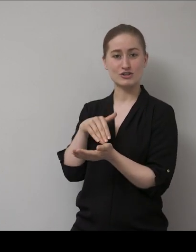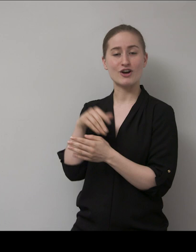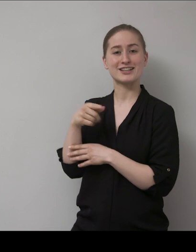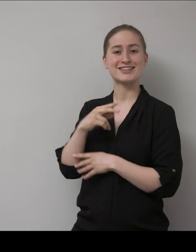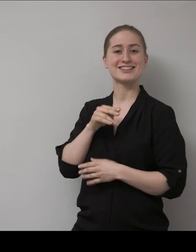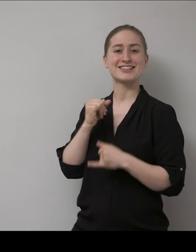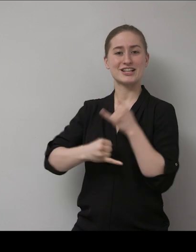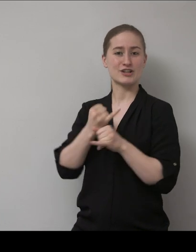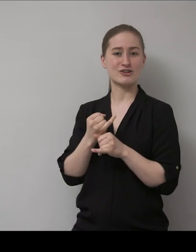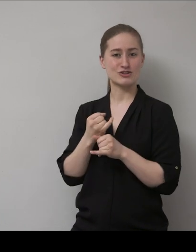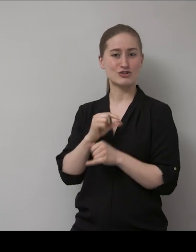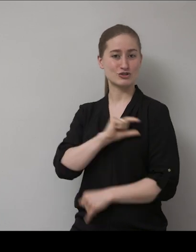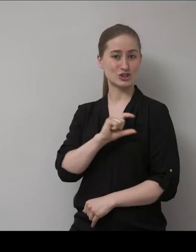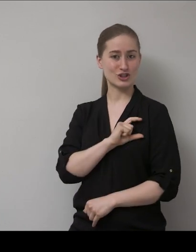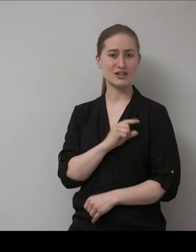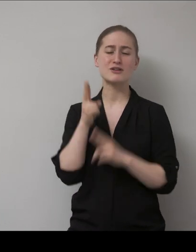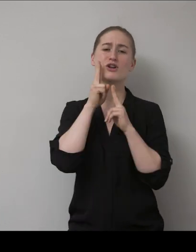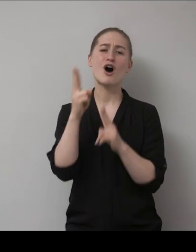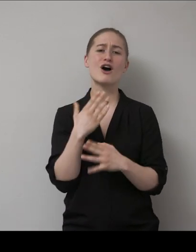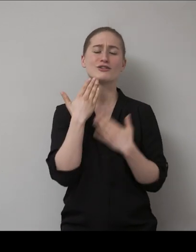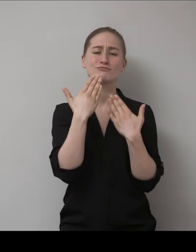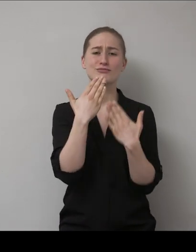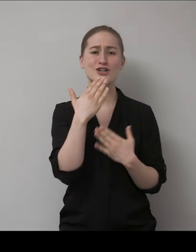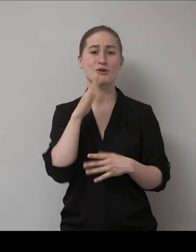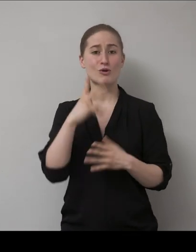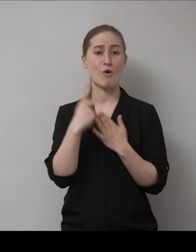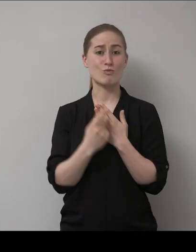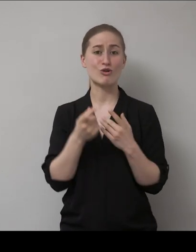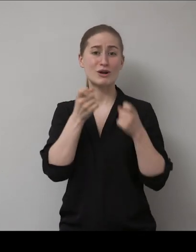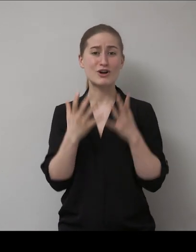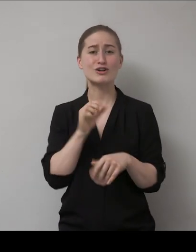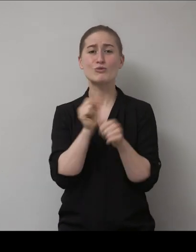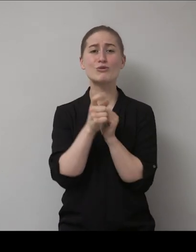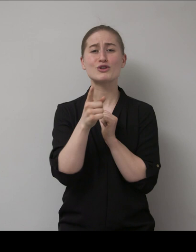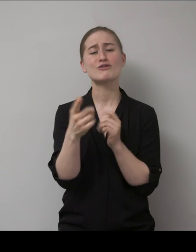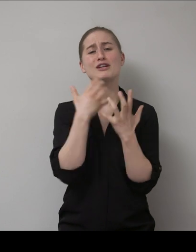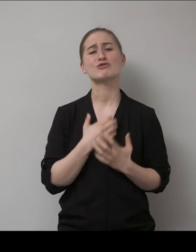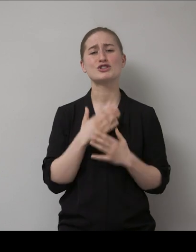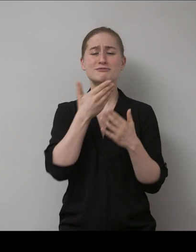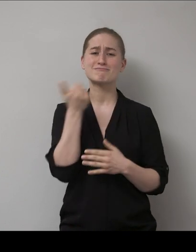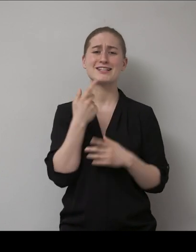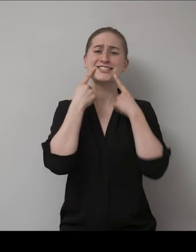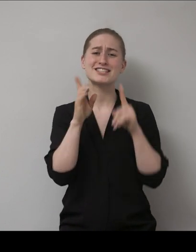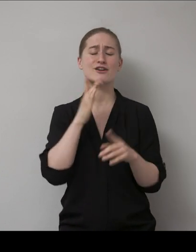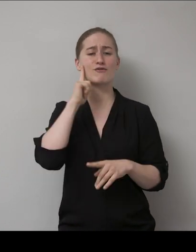It's been a real honor and a pleasure to be your program director, and to work with you, and I want to wish you the greatest success in all of your future endeavors.